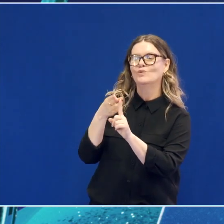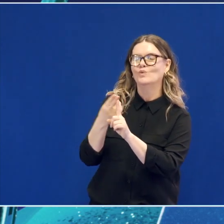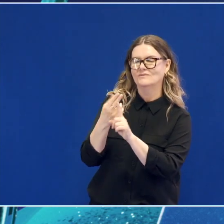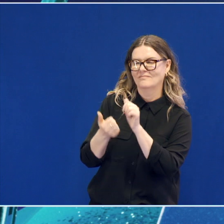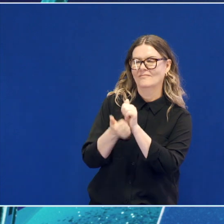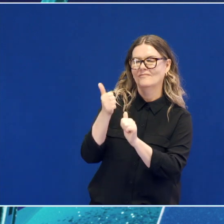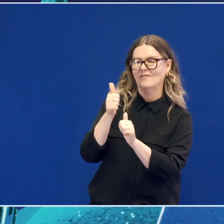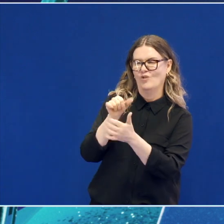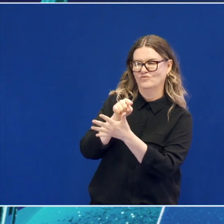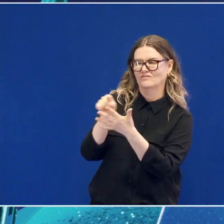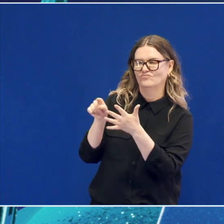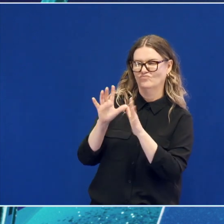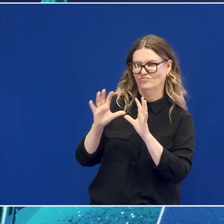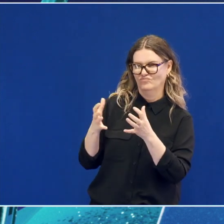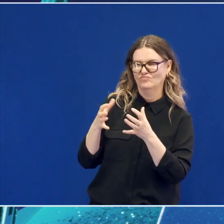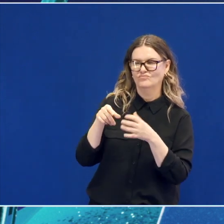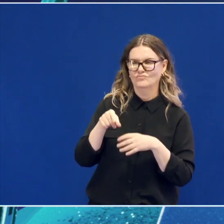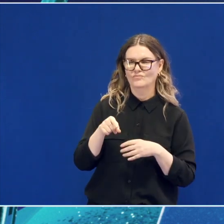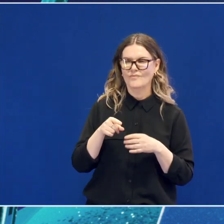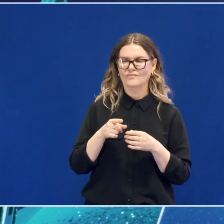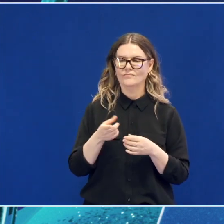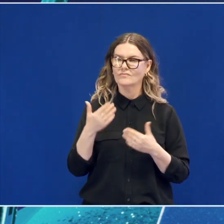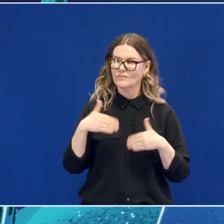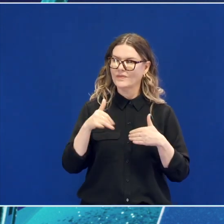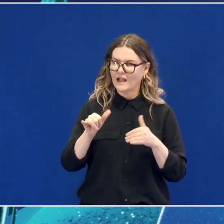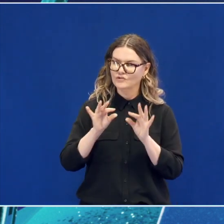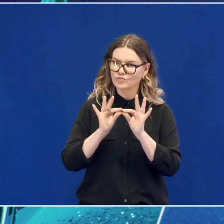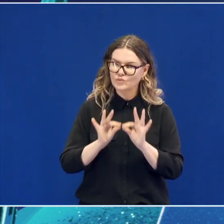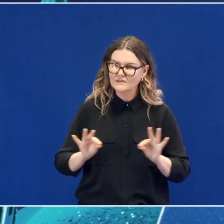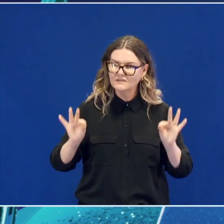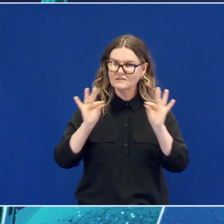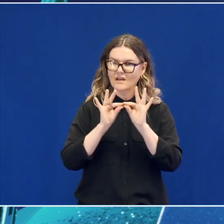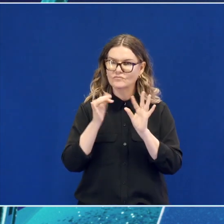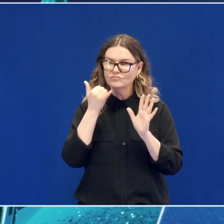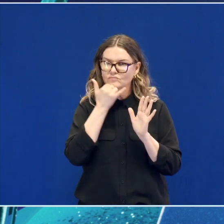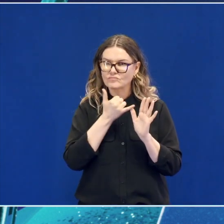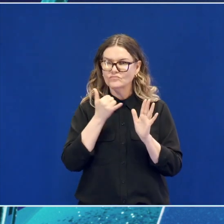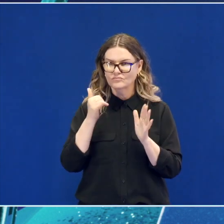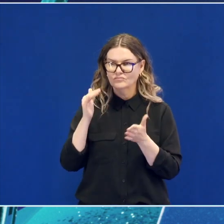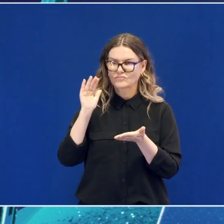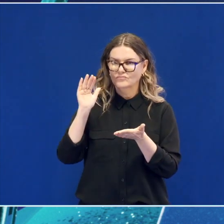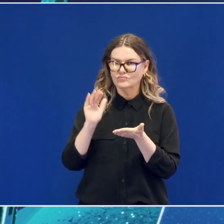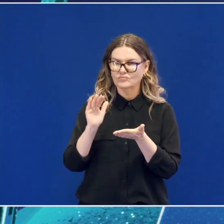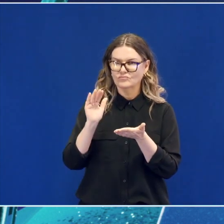And when you look at critical defects it's even lower than that. When you look at web applications as opposed